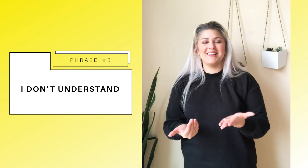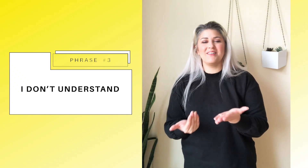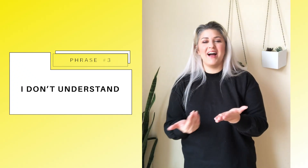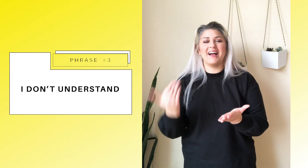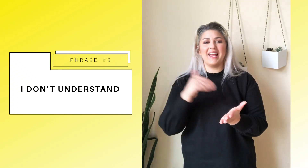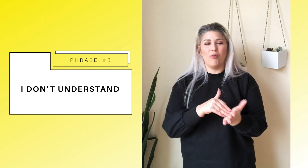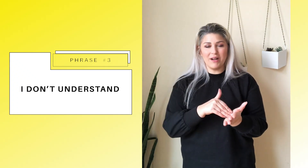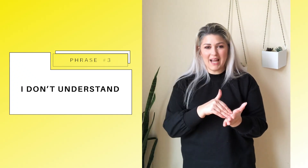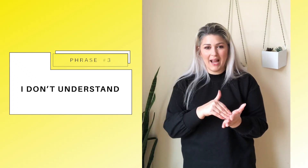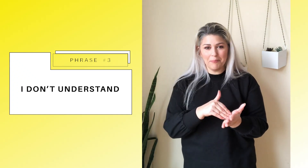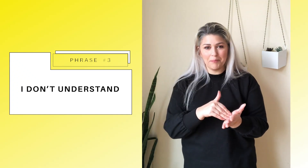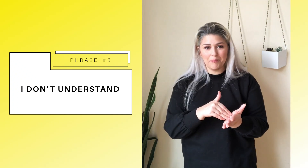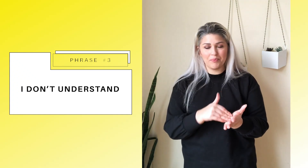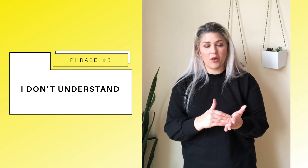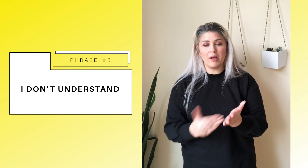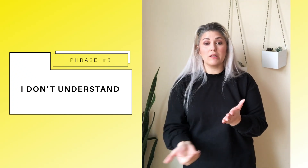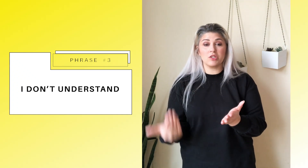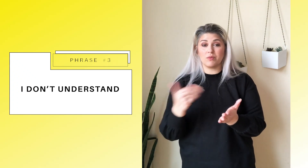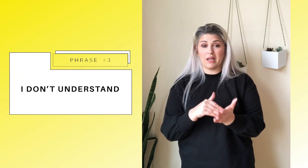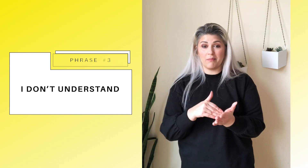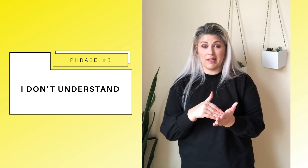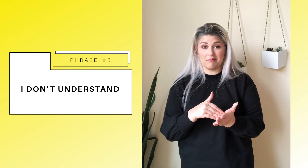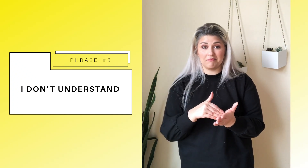so again, one time. All right. Just one time again,